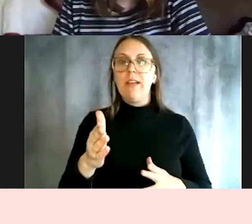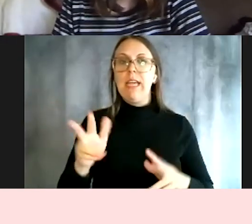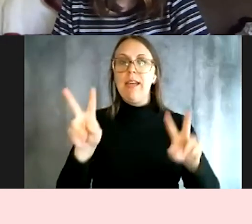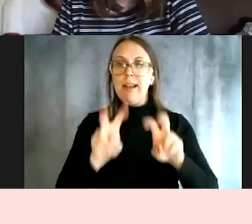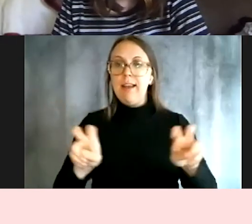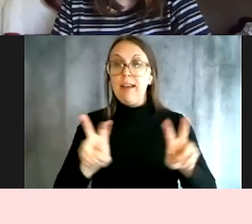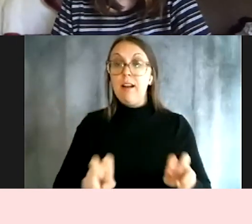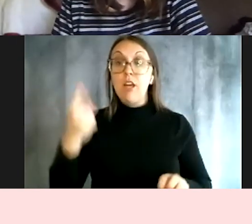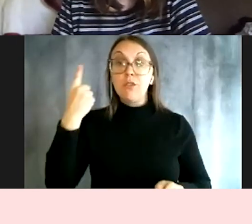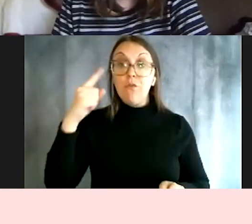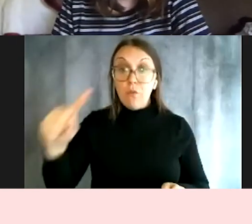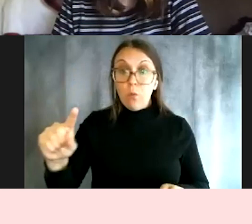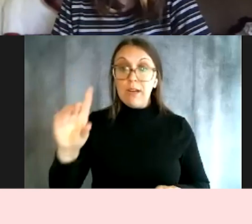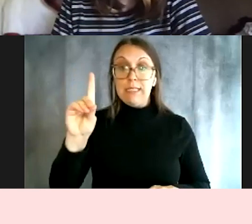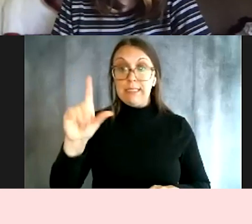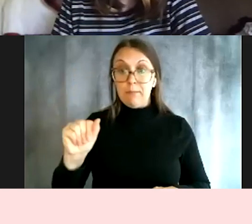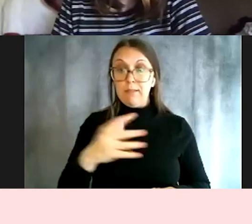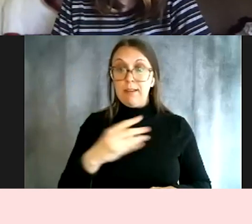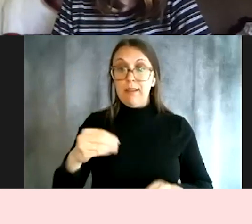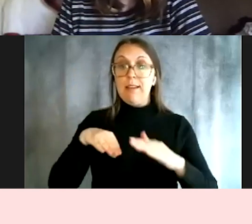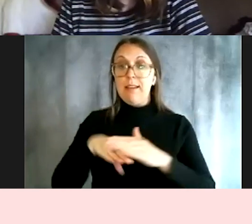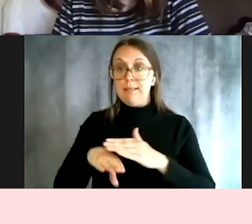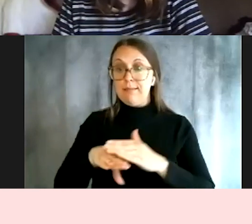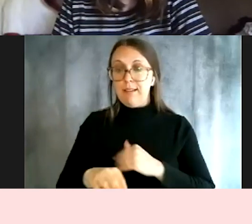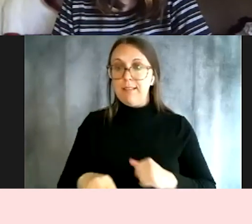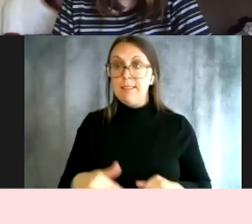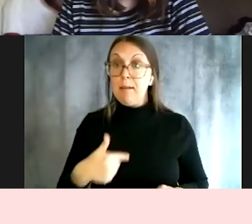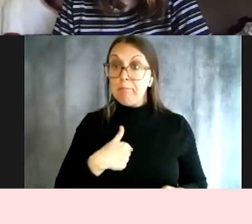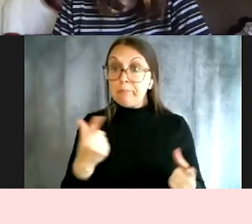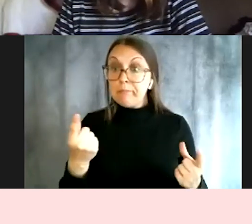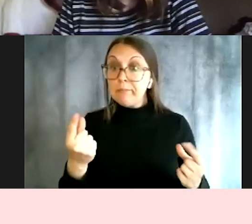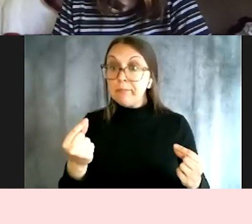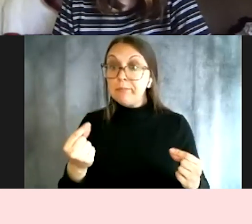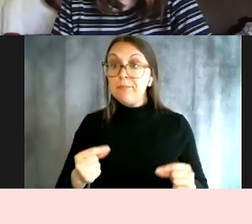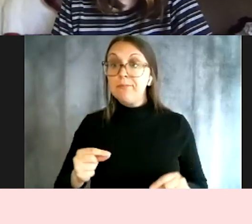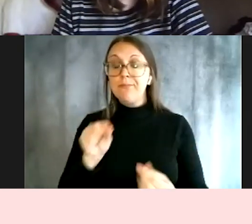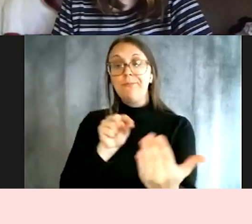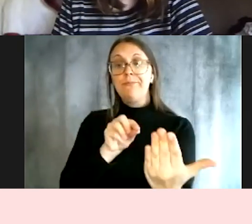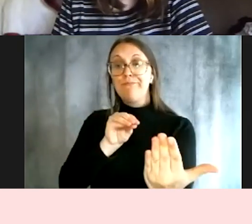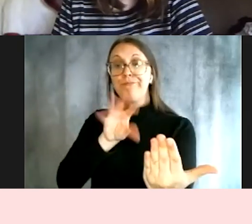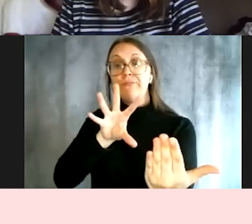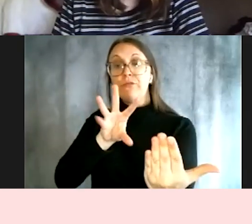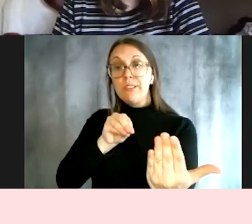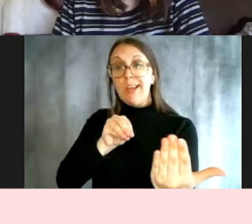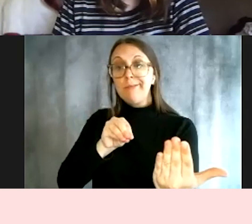screenshots and draw all over them kind of like I do with app flows um it just makes it